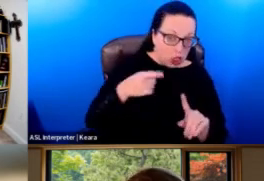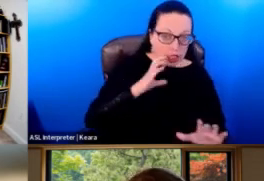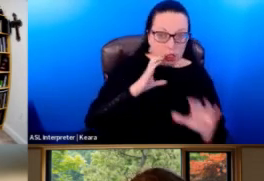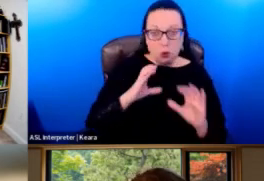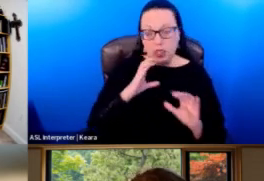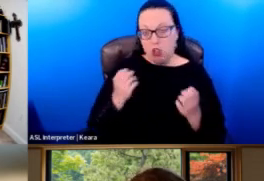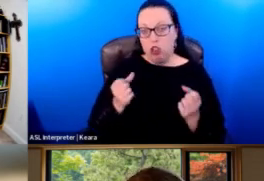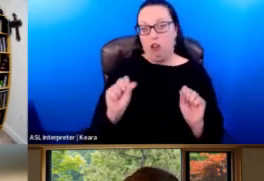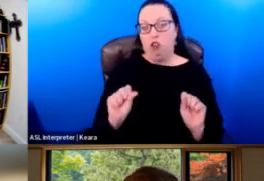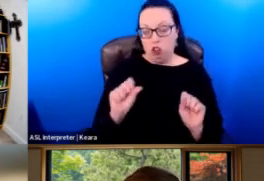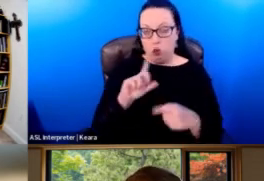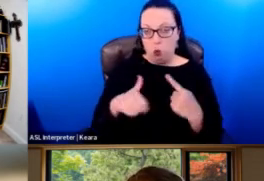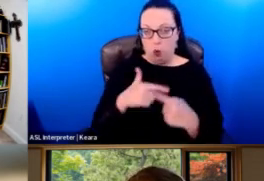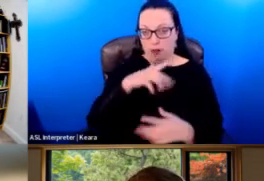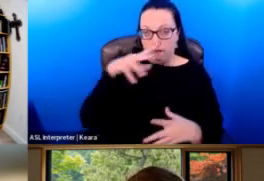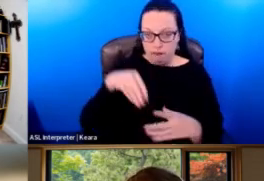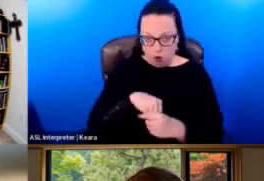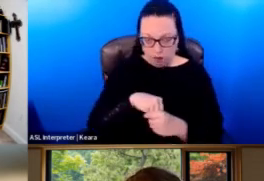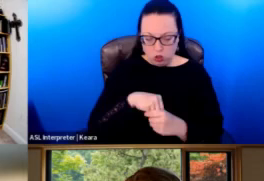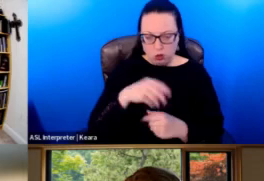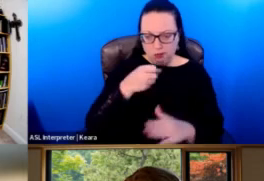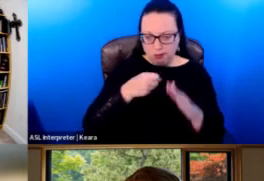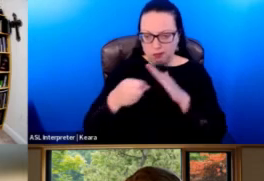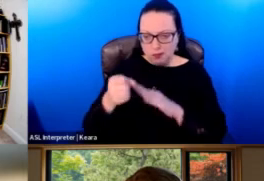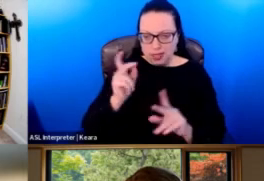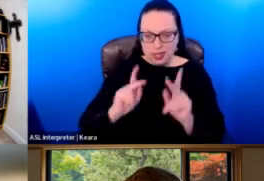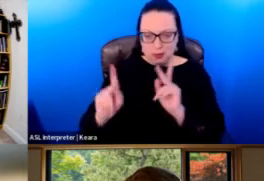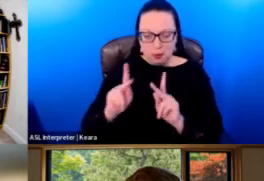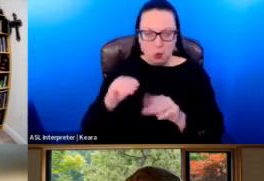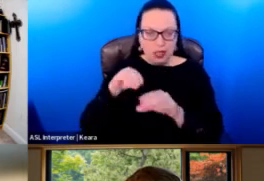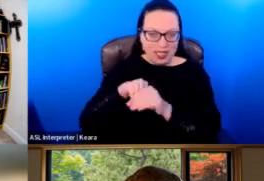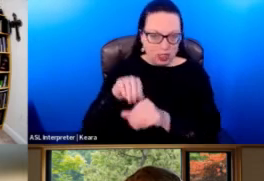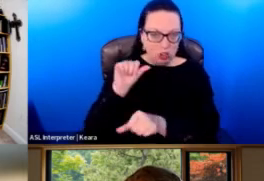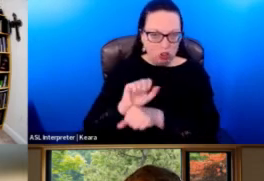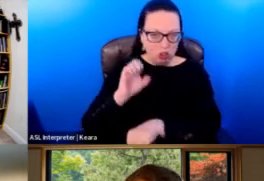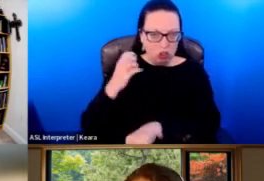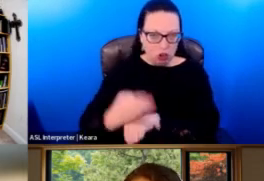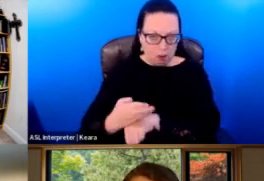that we work with in employment. And then we have a sixth course it's coming up this year,